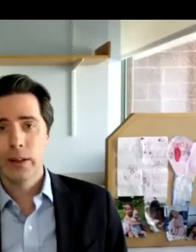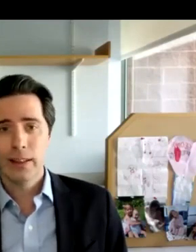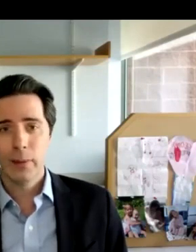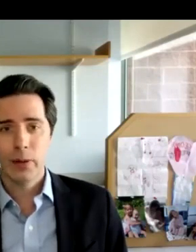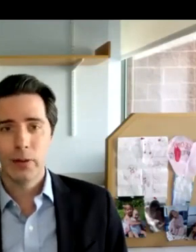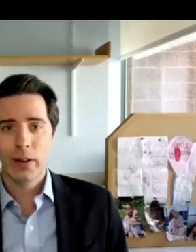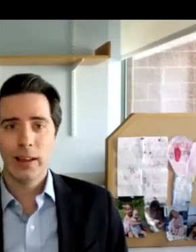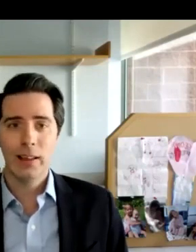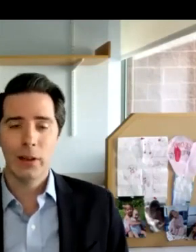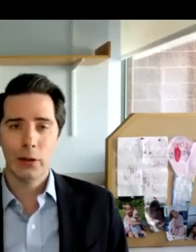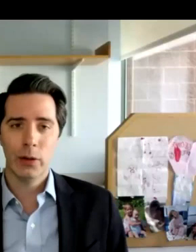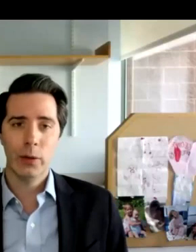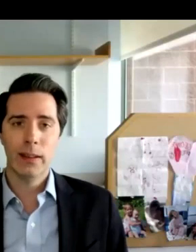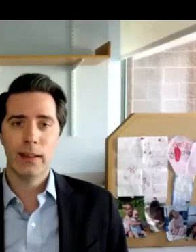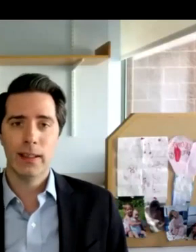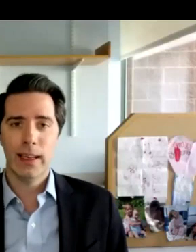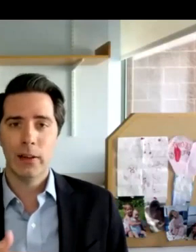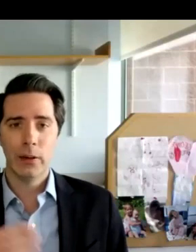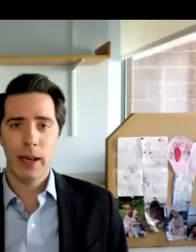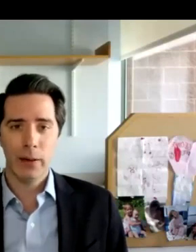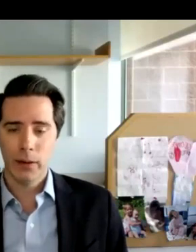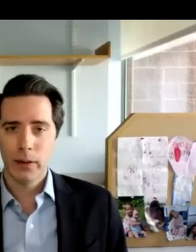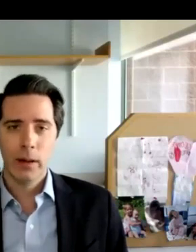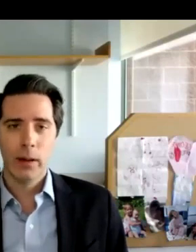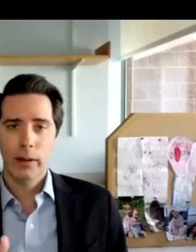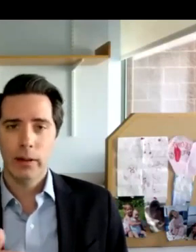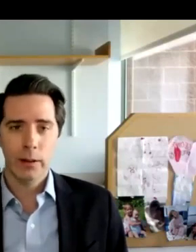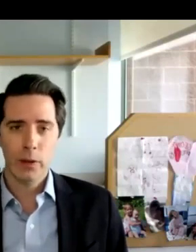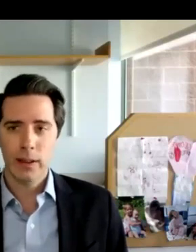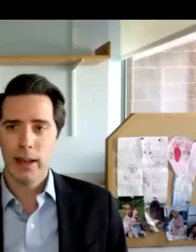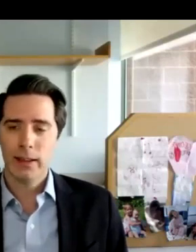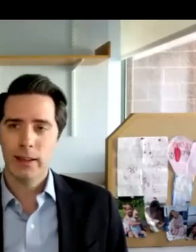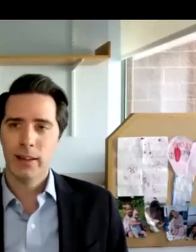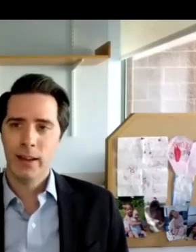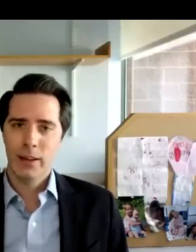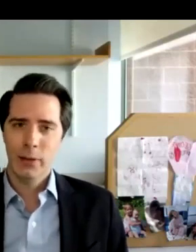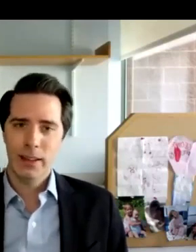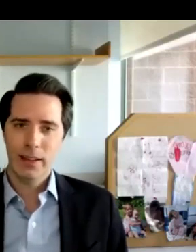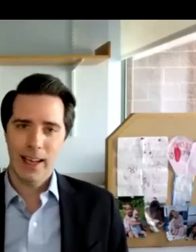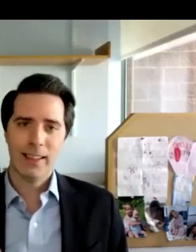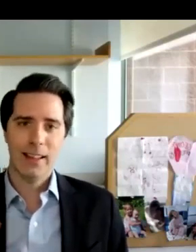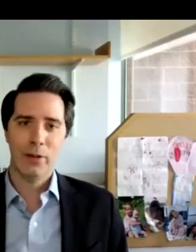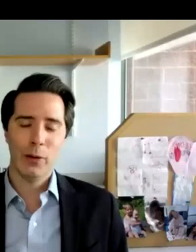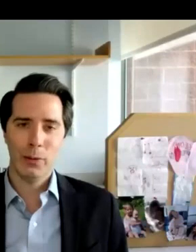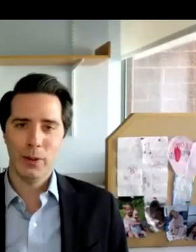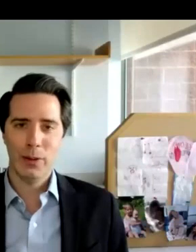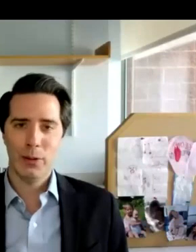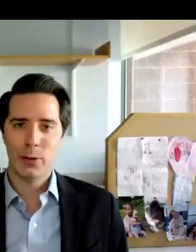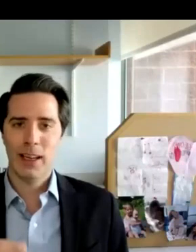have an example of the individual who we did the standard panel and nothing was